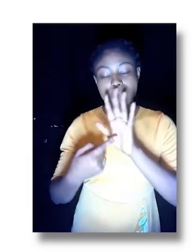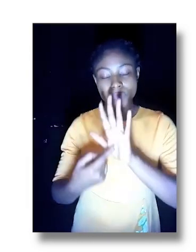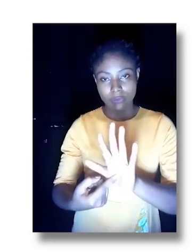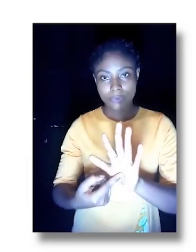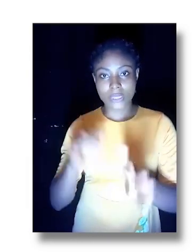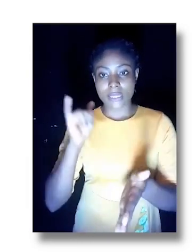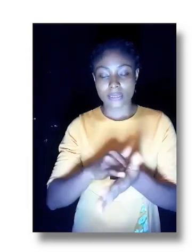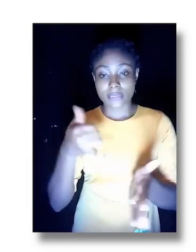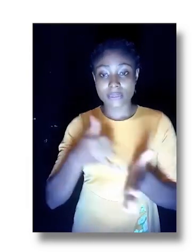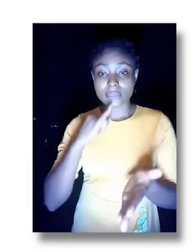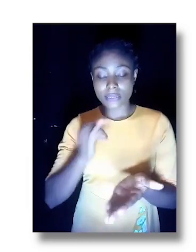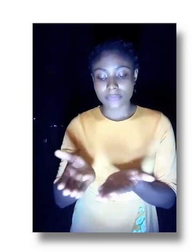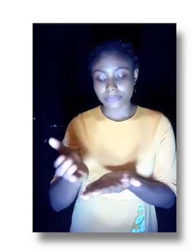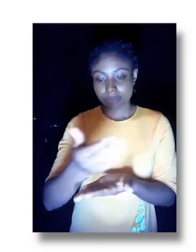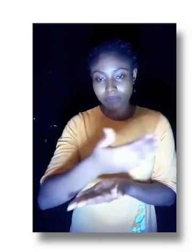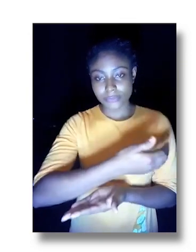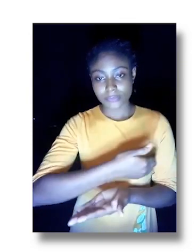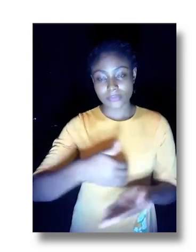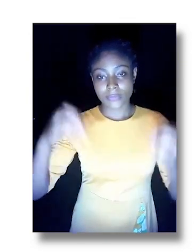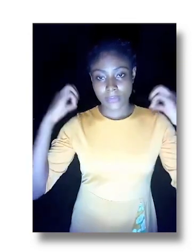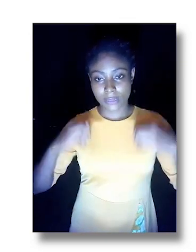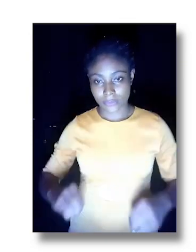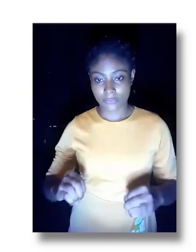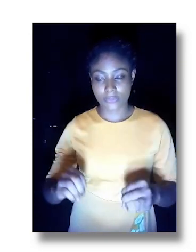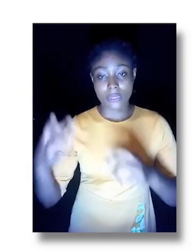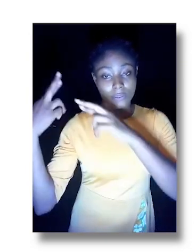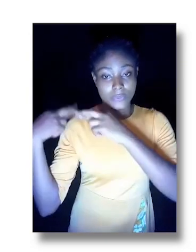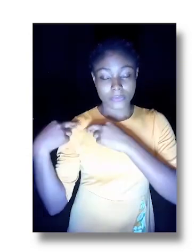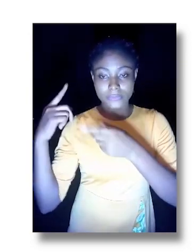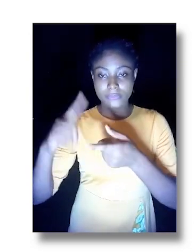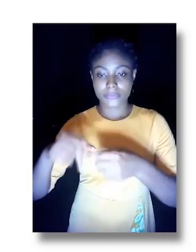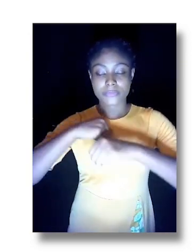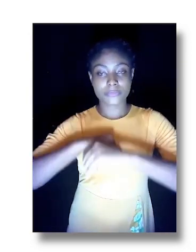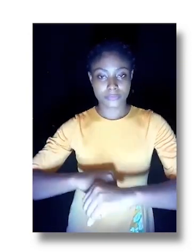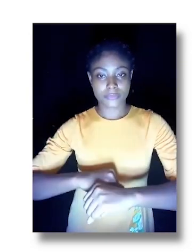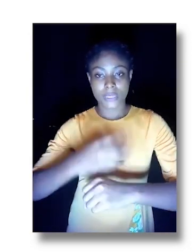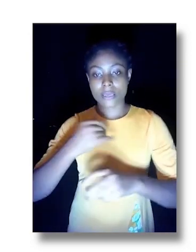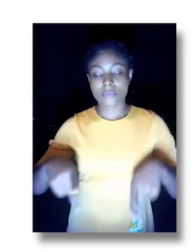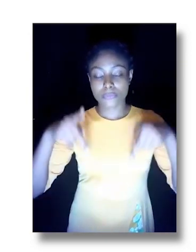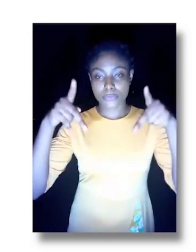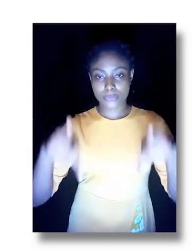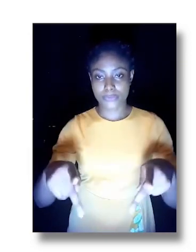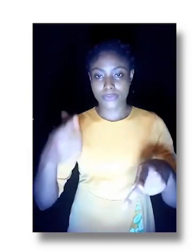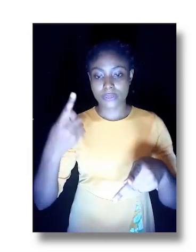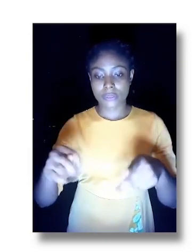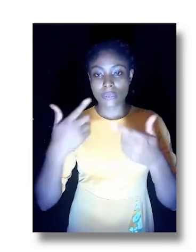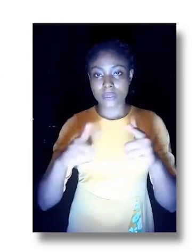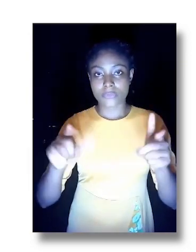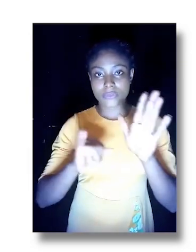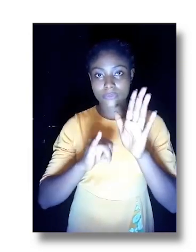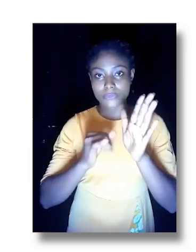that it is a collective responsibility of us all to protect and promote the linguistic